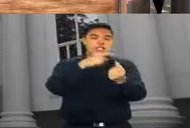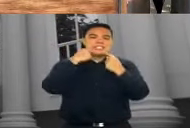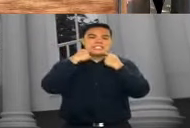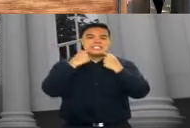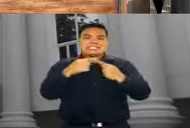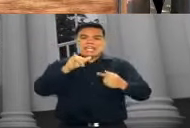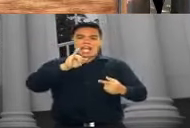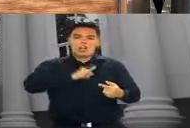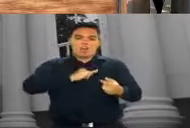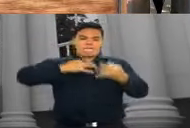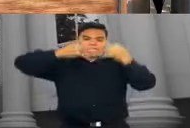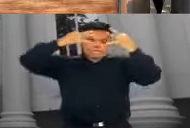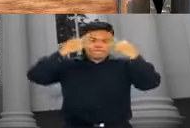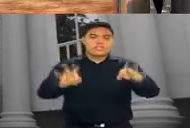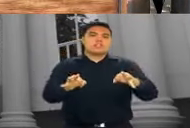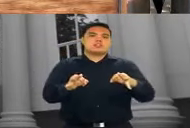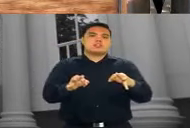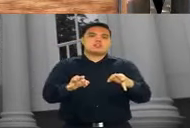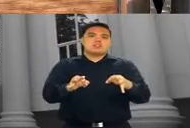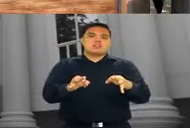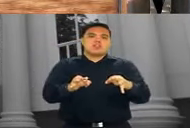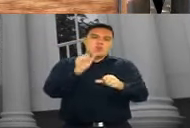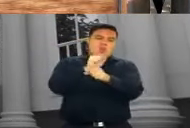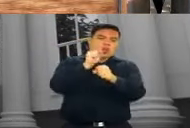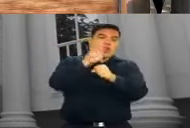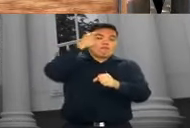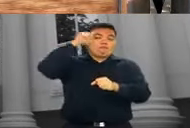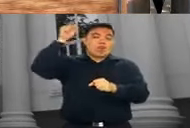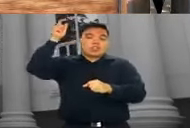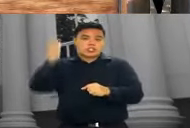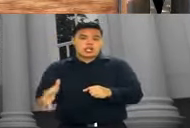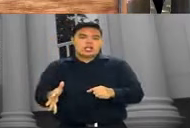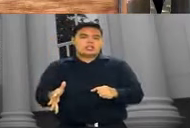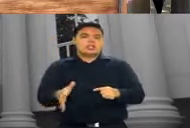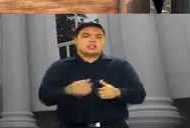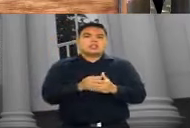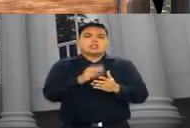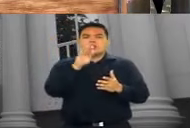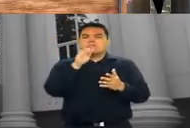Apostle Paul. I have finished